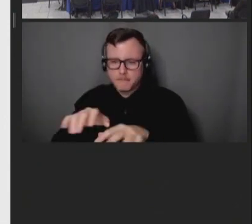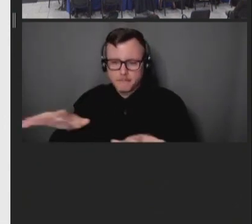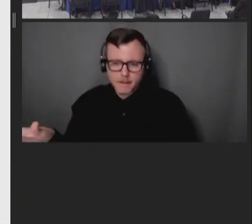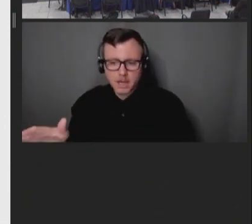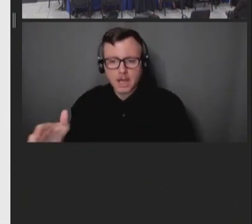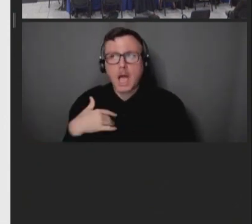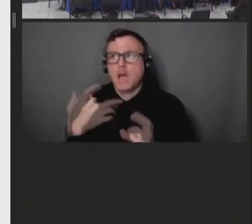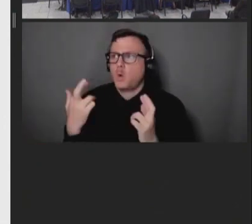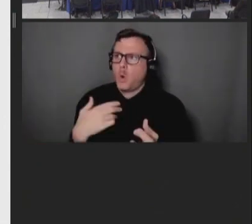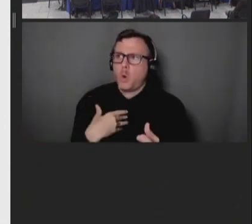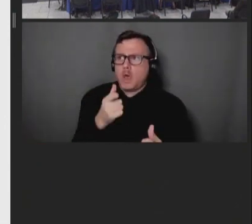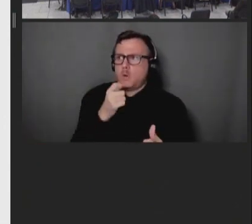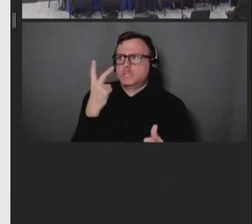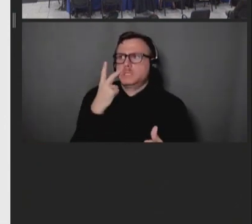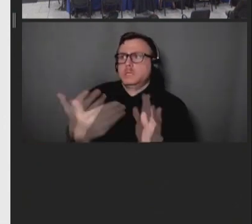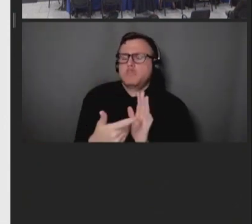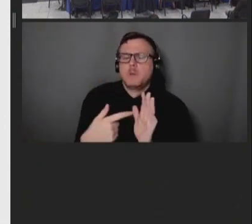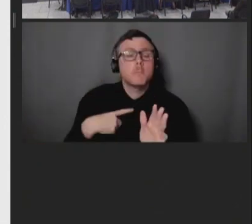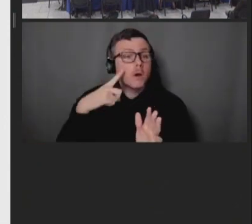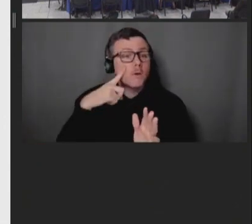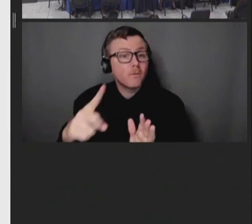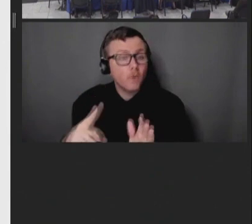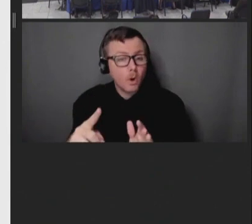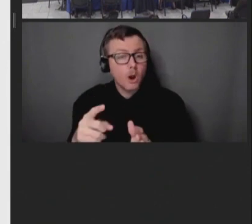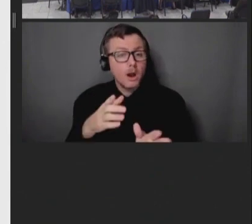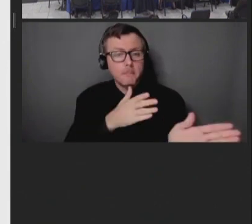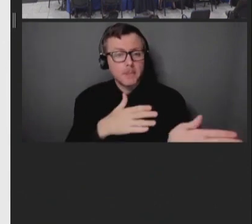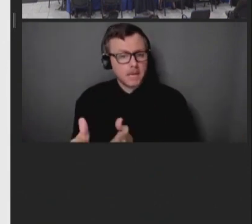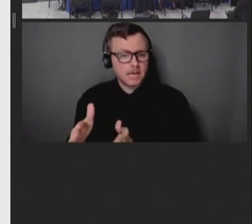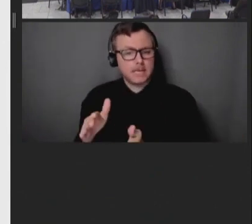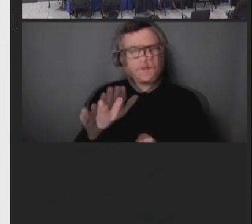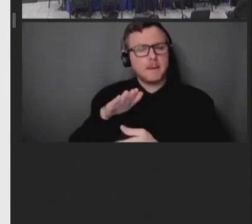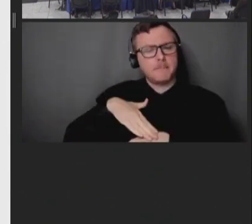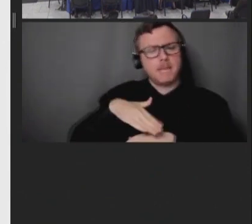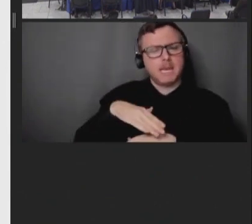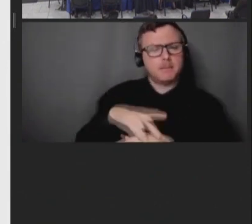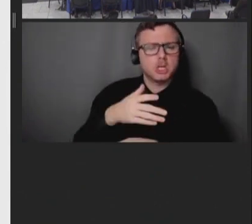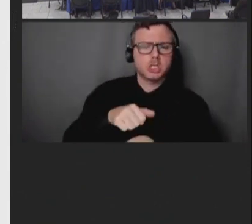think for planning, the minimum shipping quantity when the vaccine initially rolled